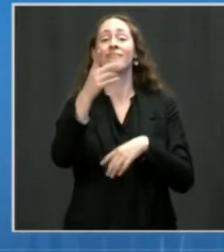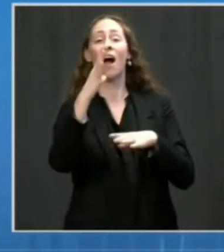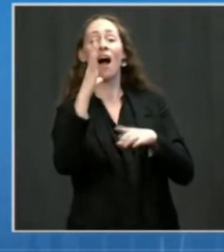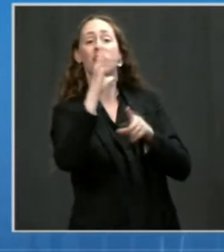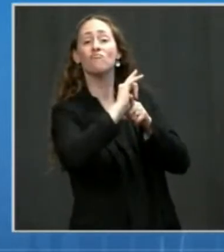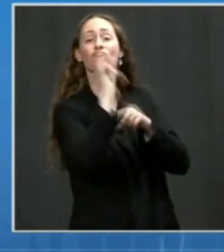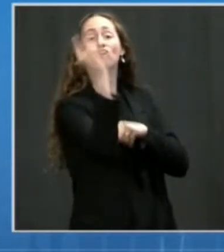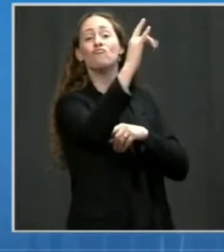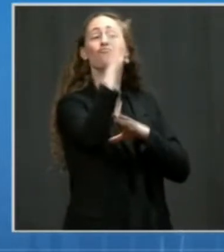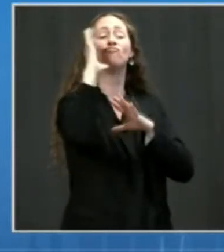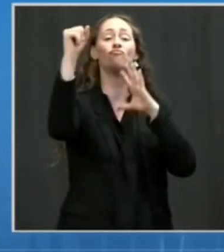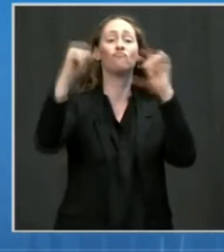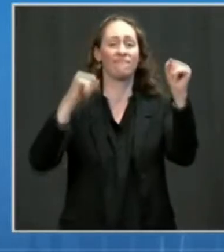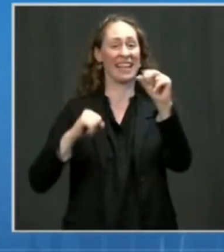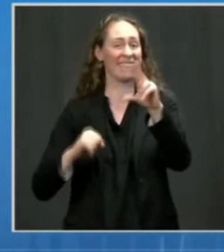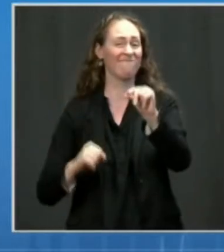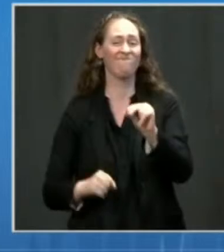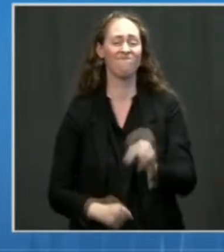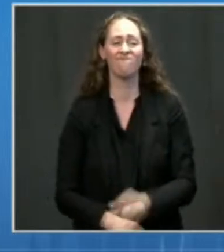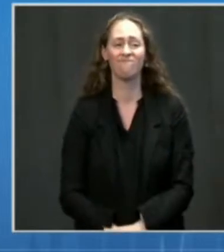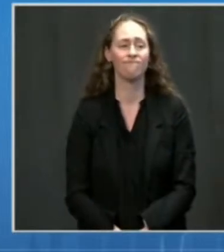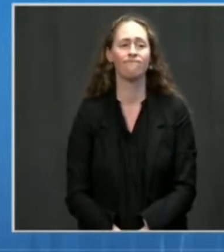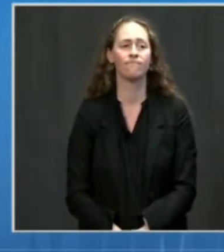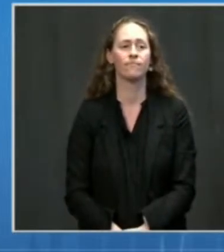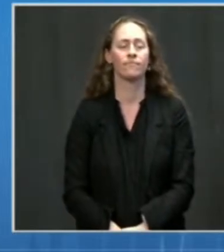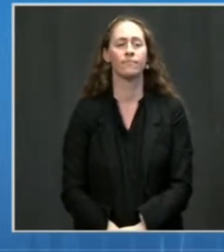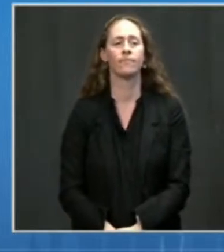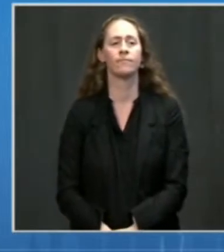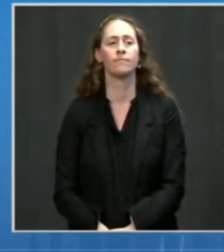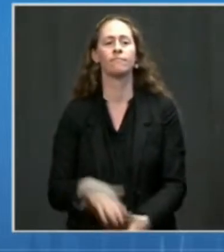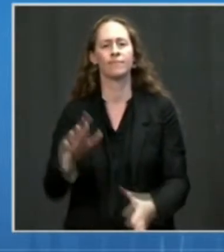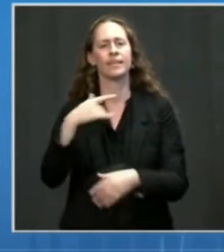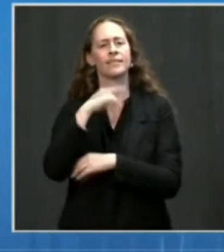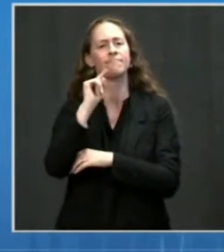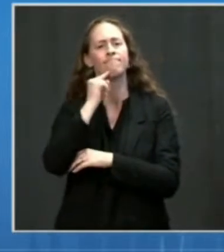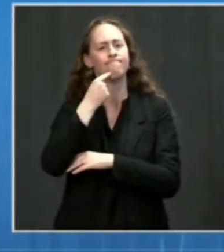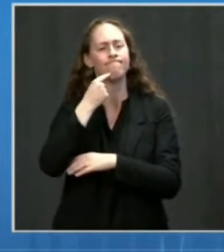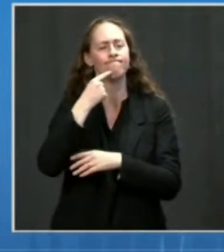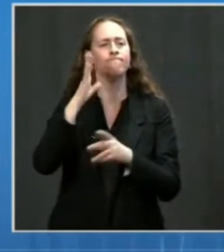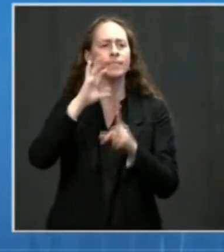SOCIALLY DISTANCE, AND GENERALLY WILL NOT BE ALLOWED